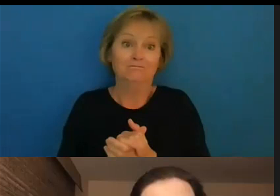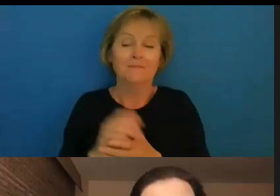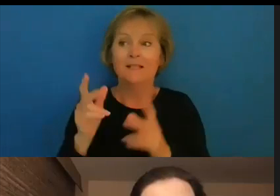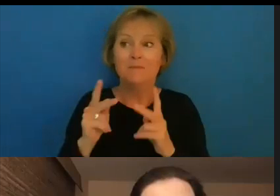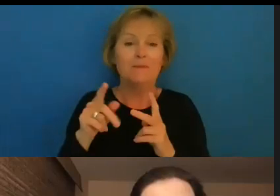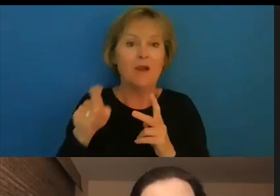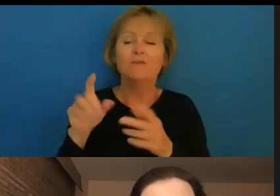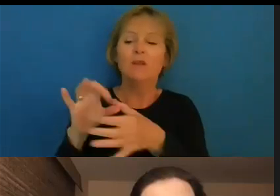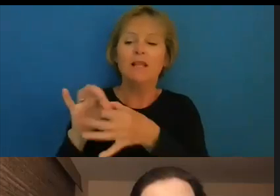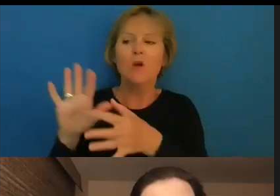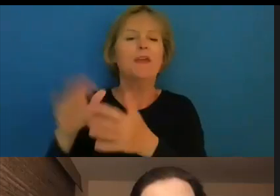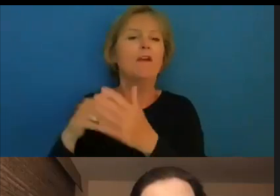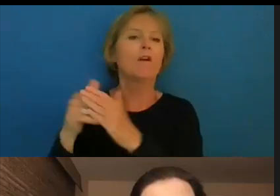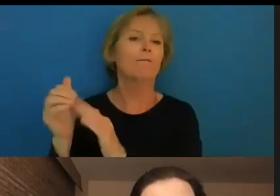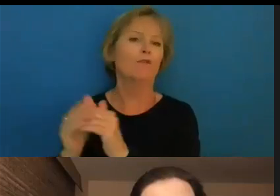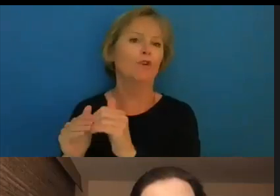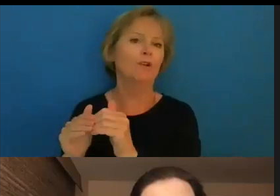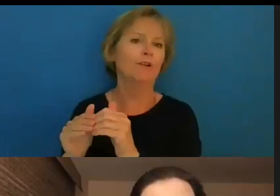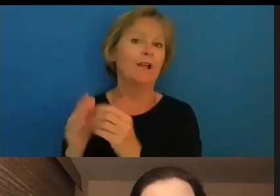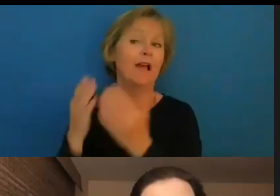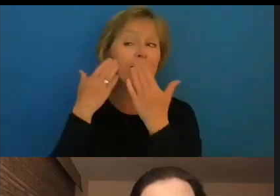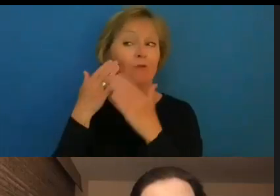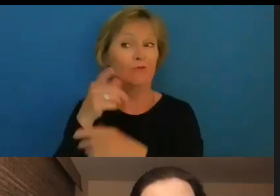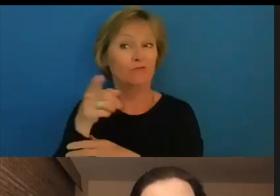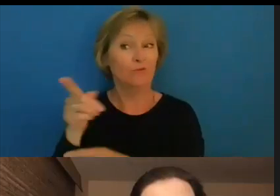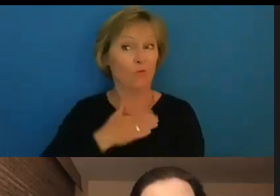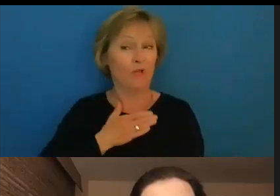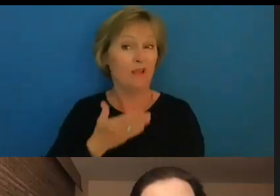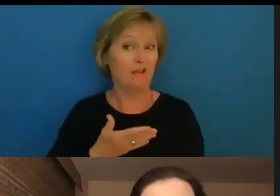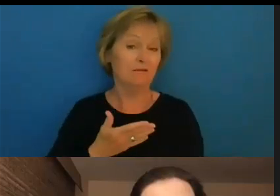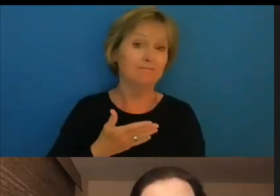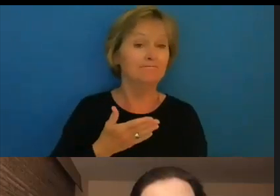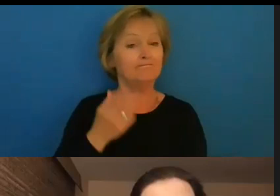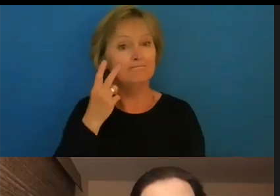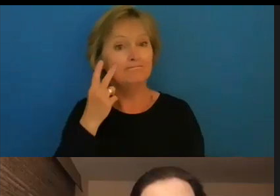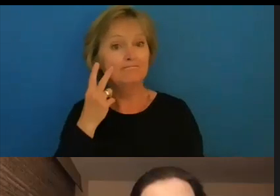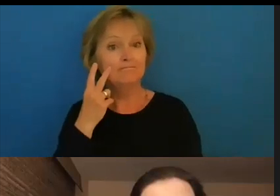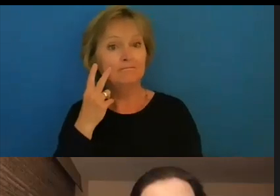go of their comfort, and I don't know if they're willing to do that, so. Yeah that's a major point.